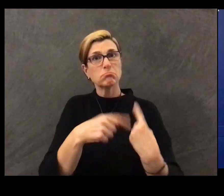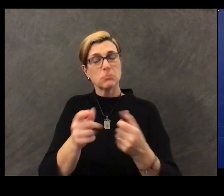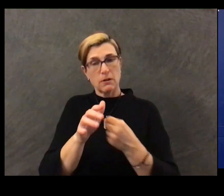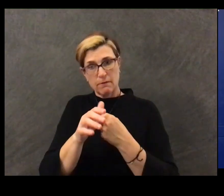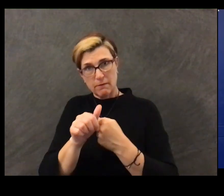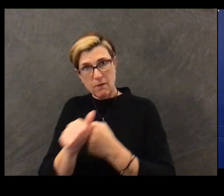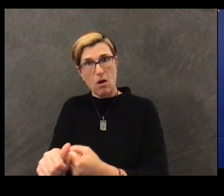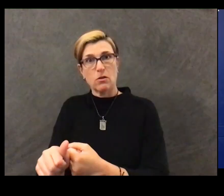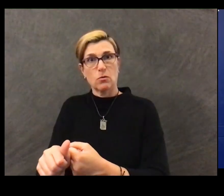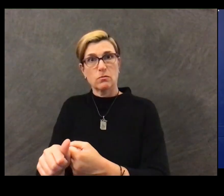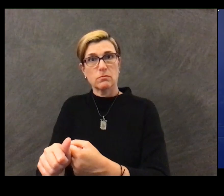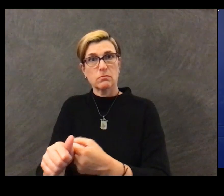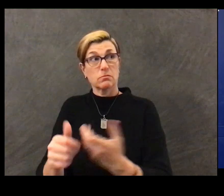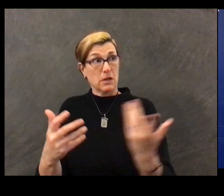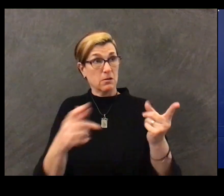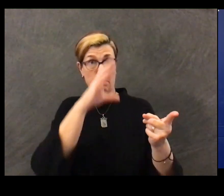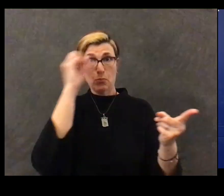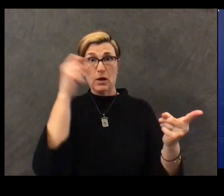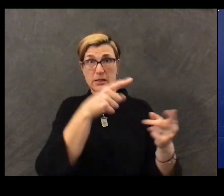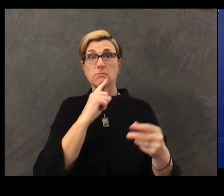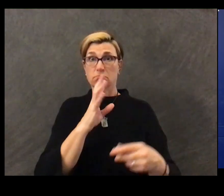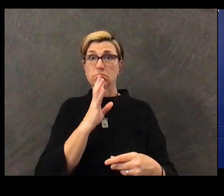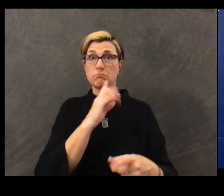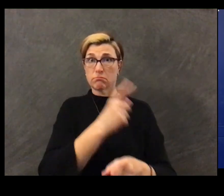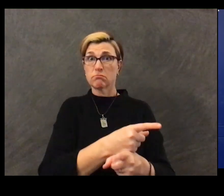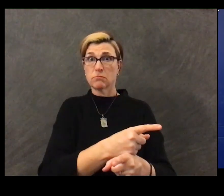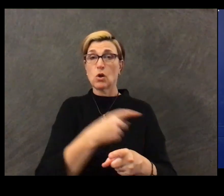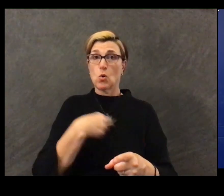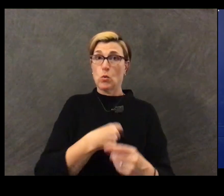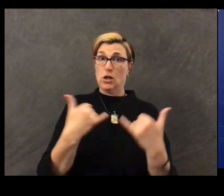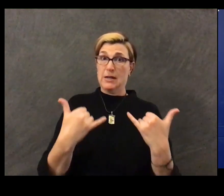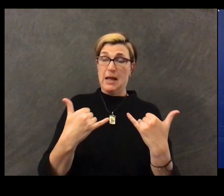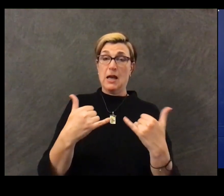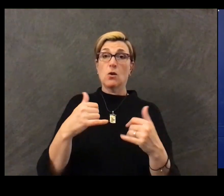declines in all the major metro areas around the country that have been most